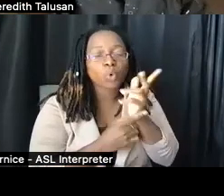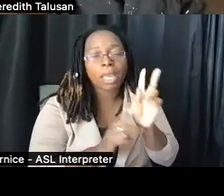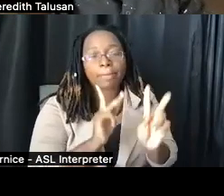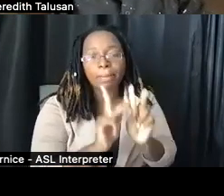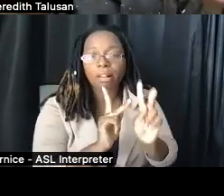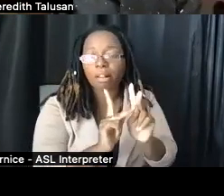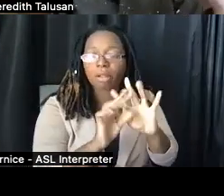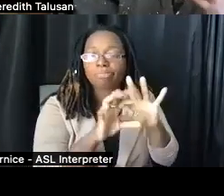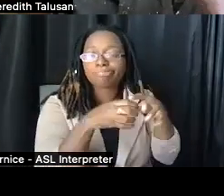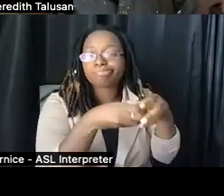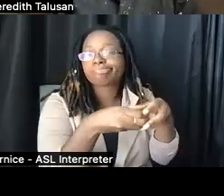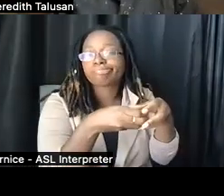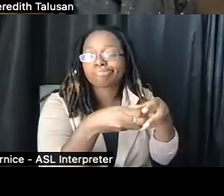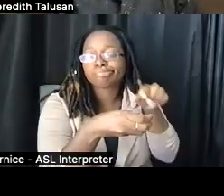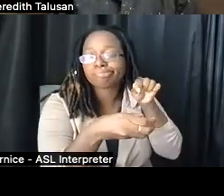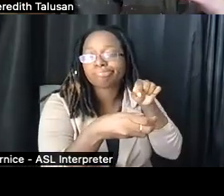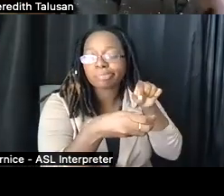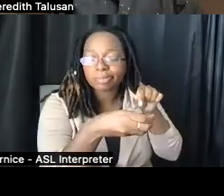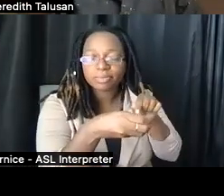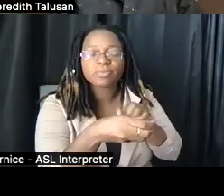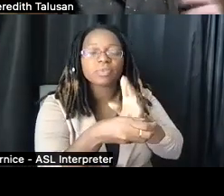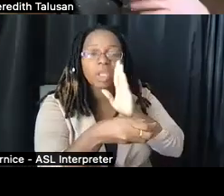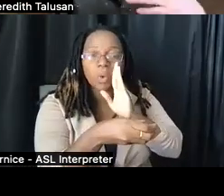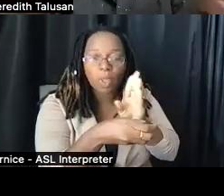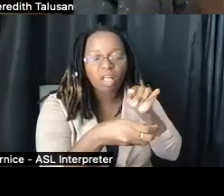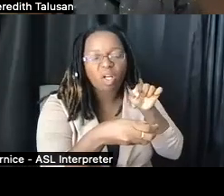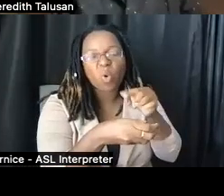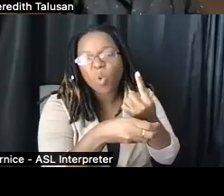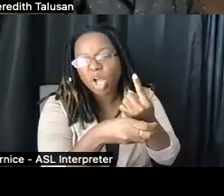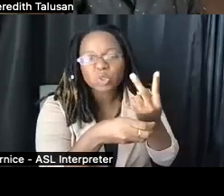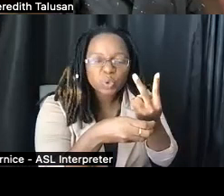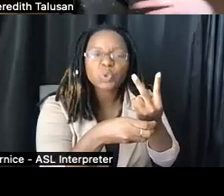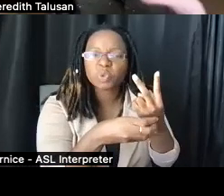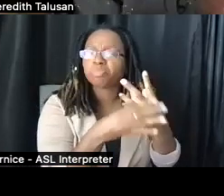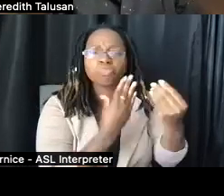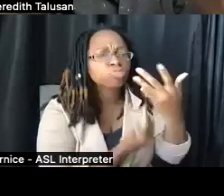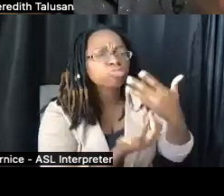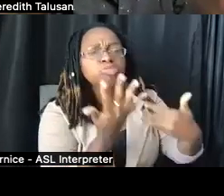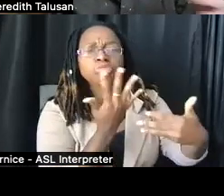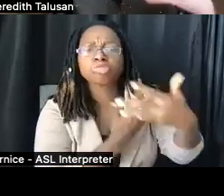you know, there are a few people in the relationships that you have, that are extroverted and